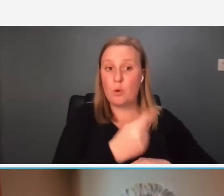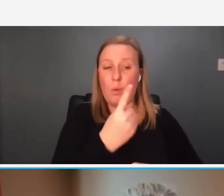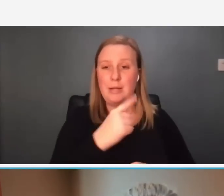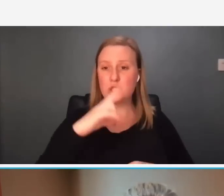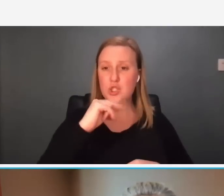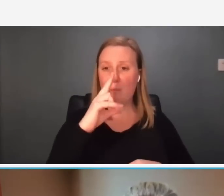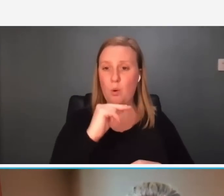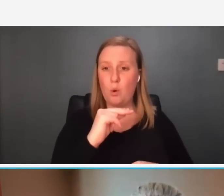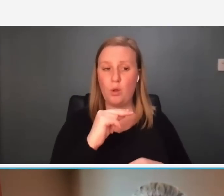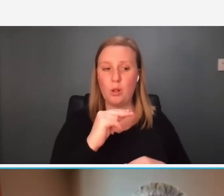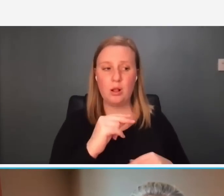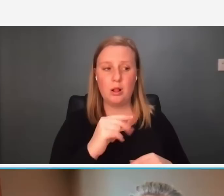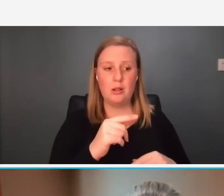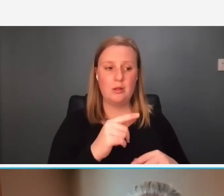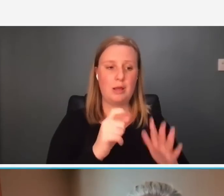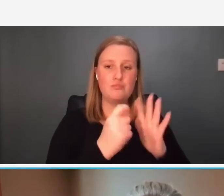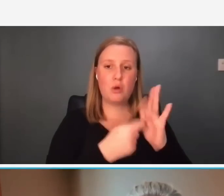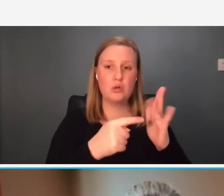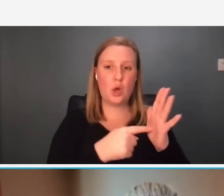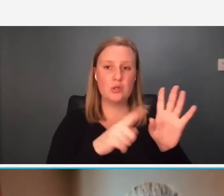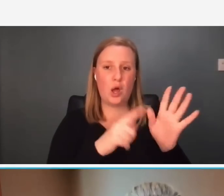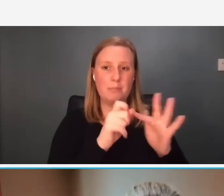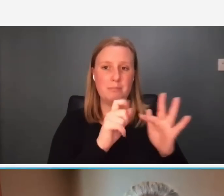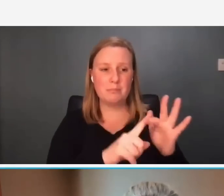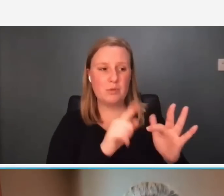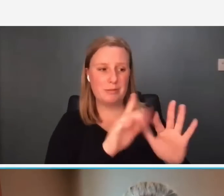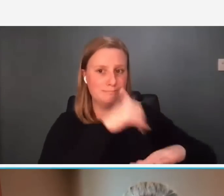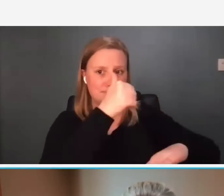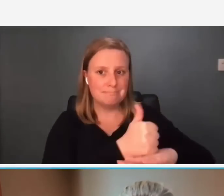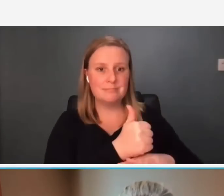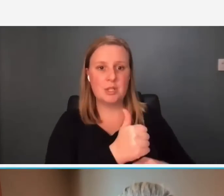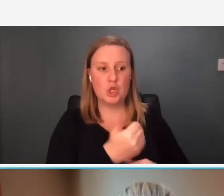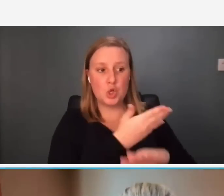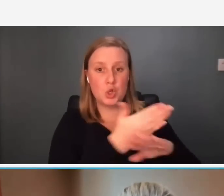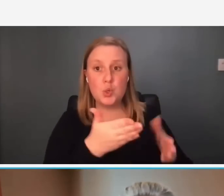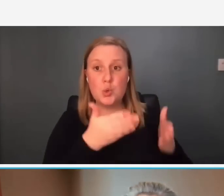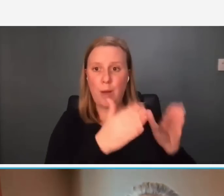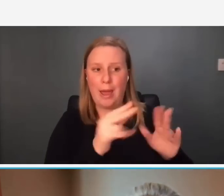The Government has now deferred the start date for the new In-Home Aged Care Program to July 2024 and